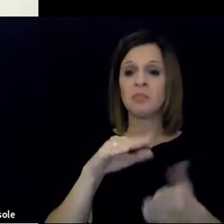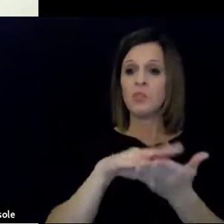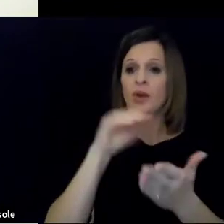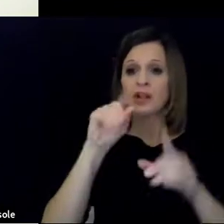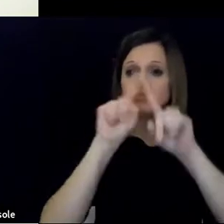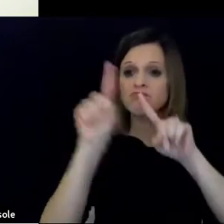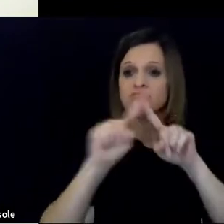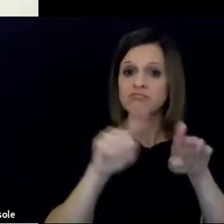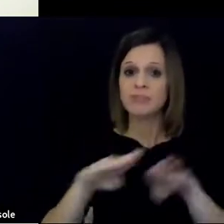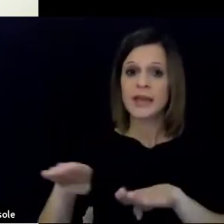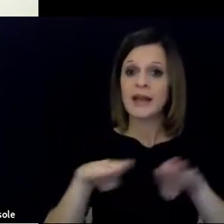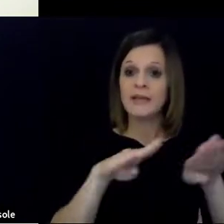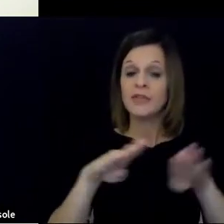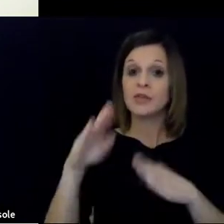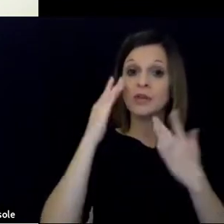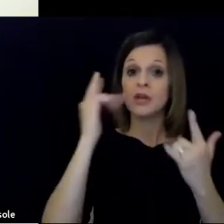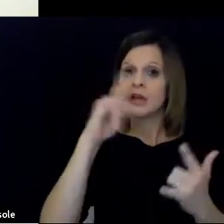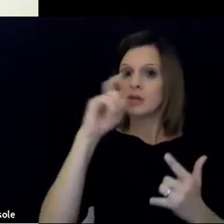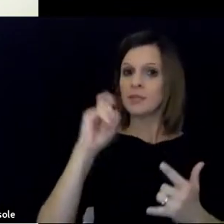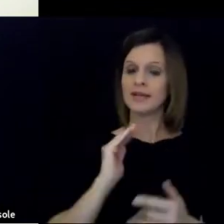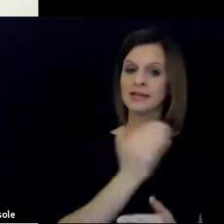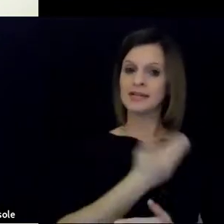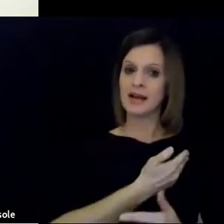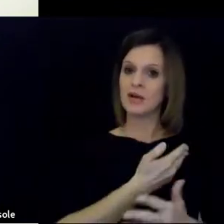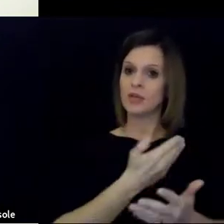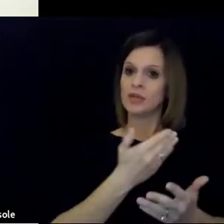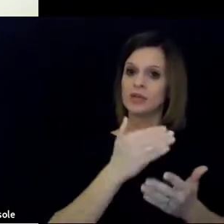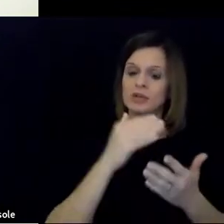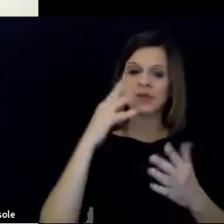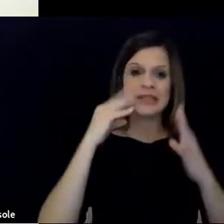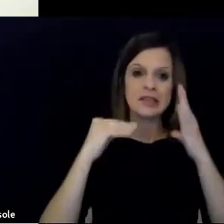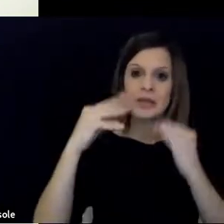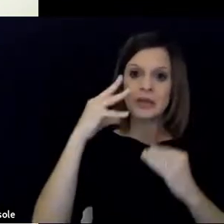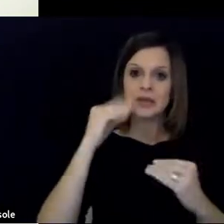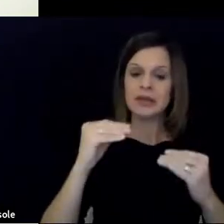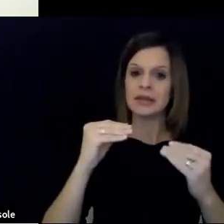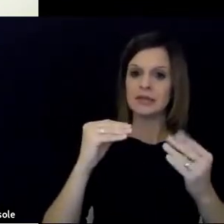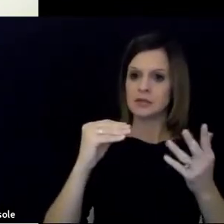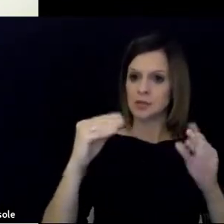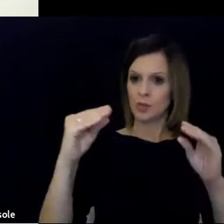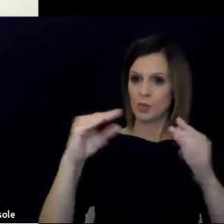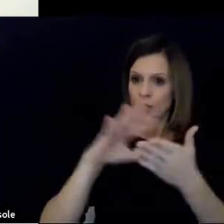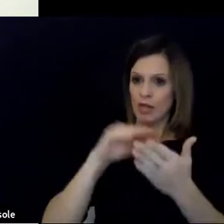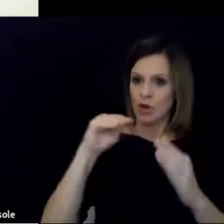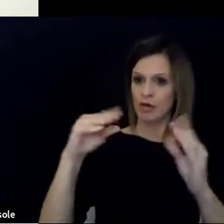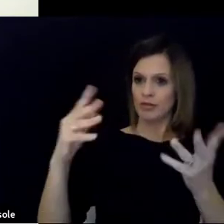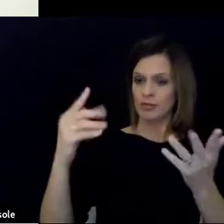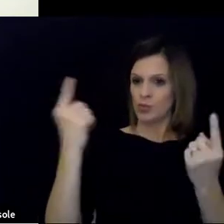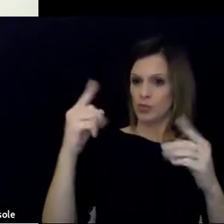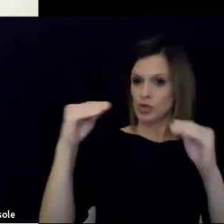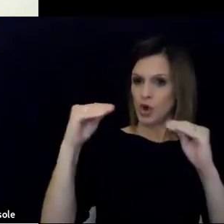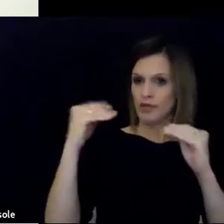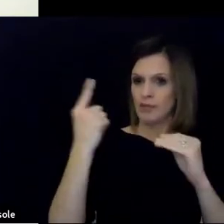because of our experience and the lessons that it teaches us. Basic reinforcement, if you want to think about it that way.